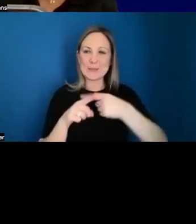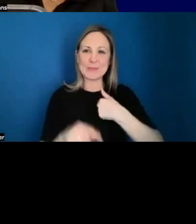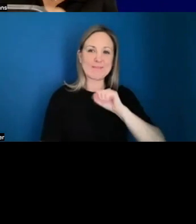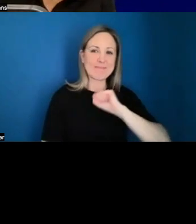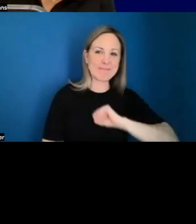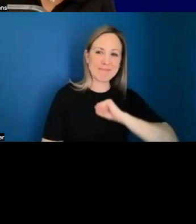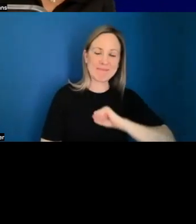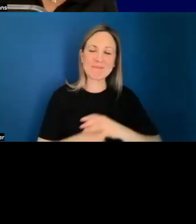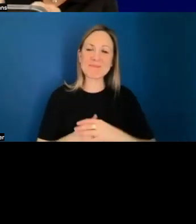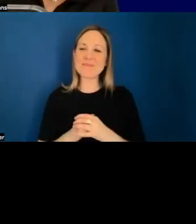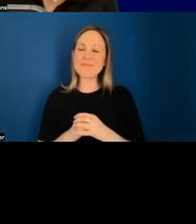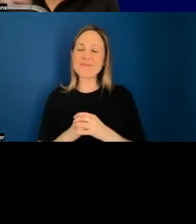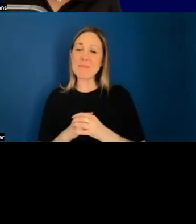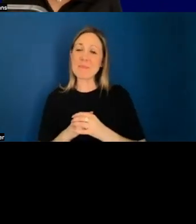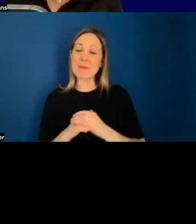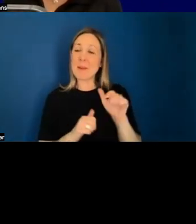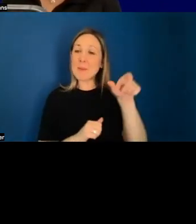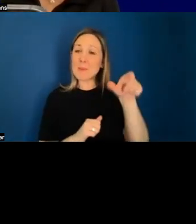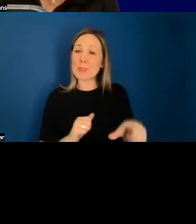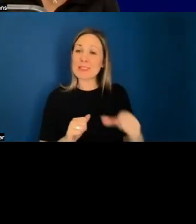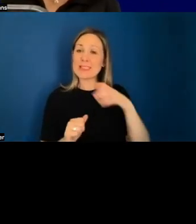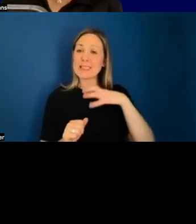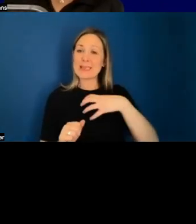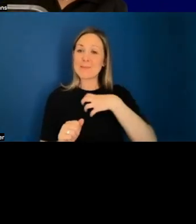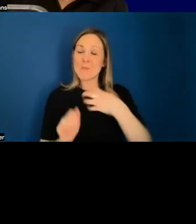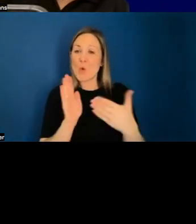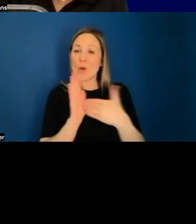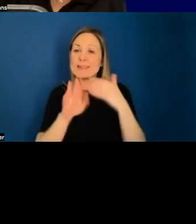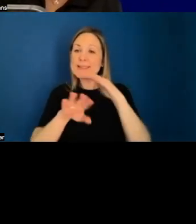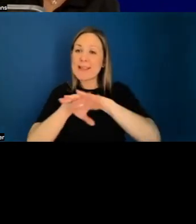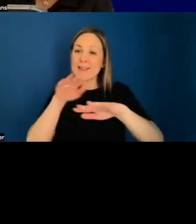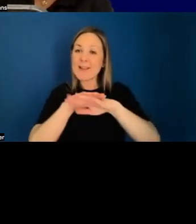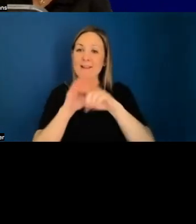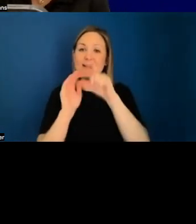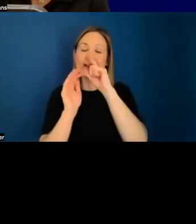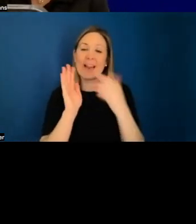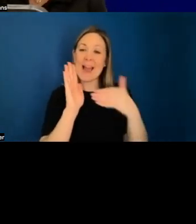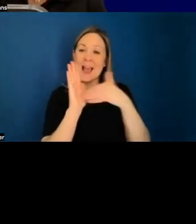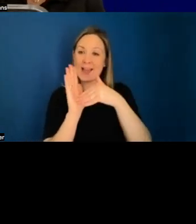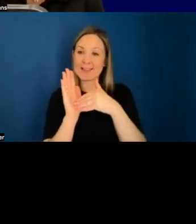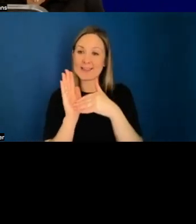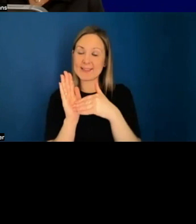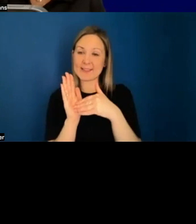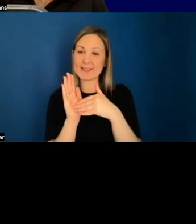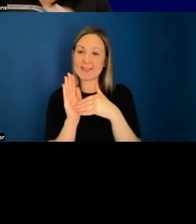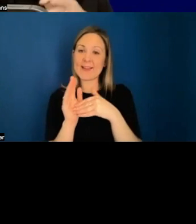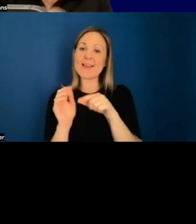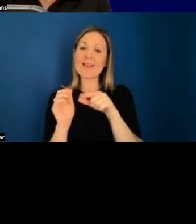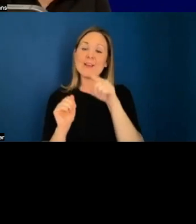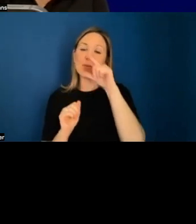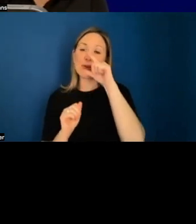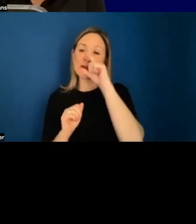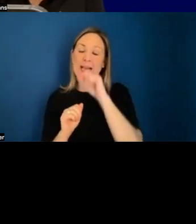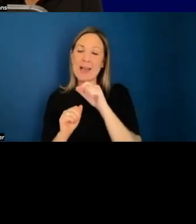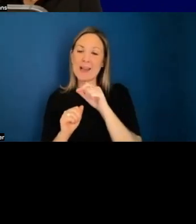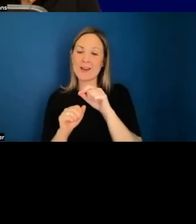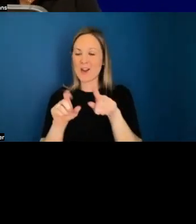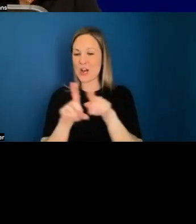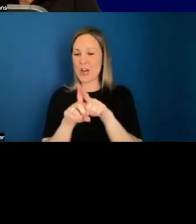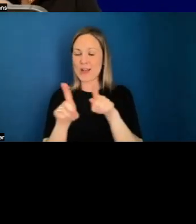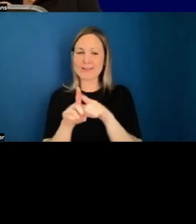something more tactile, to add to the chart and you can actually then place those colours